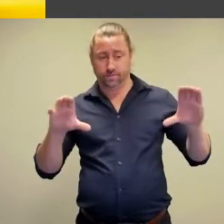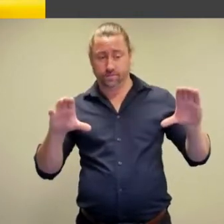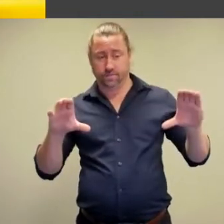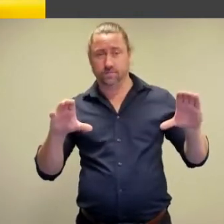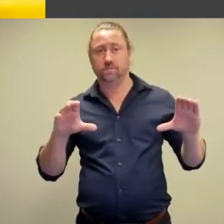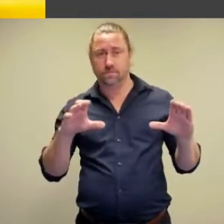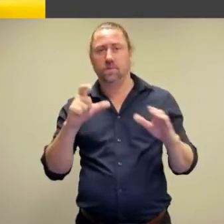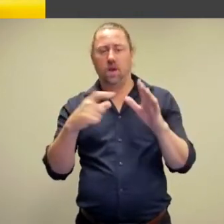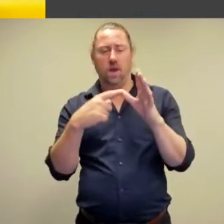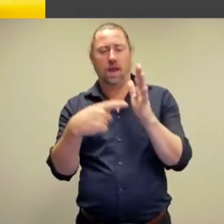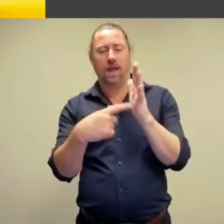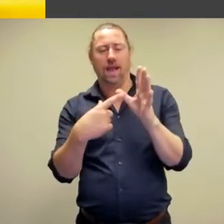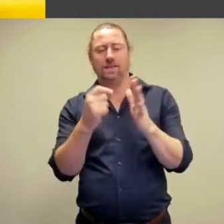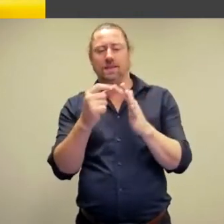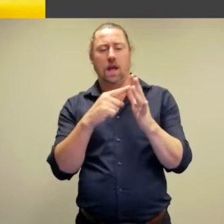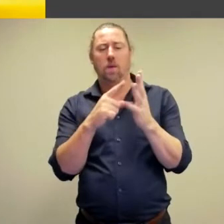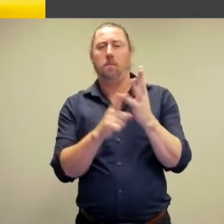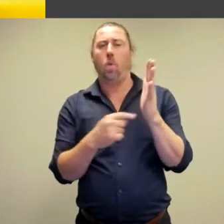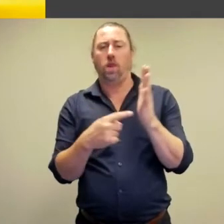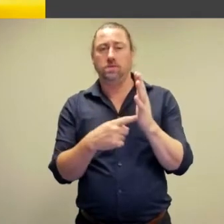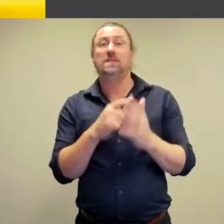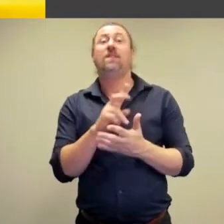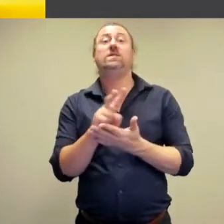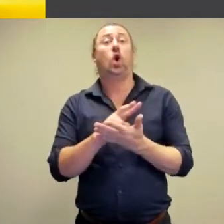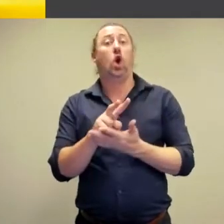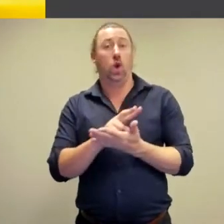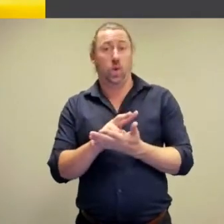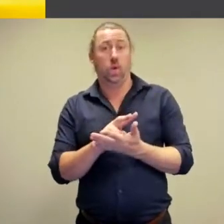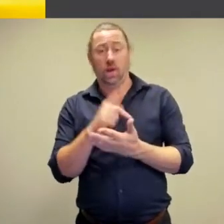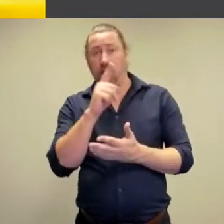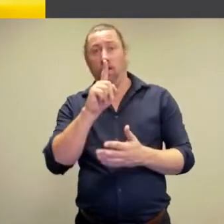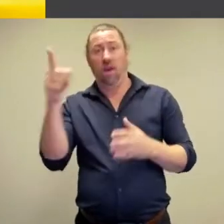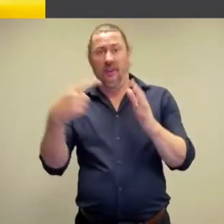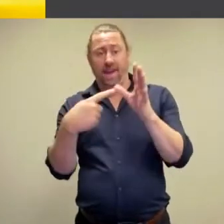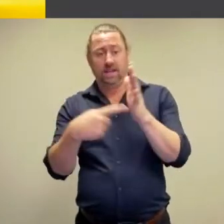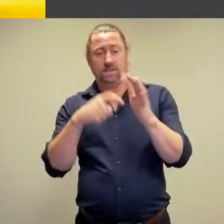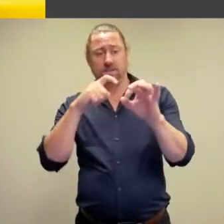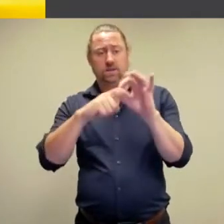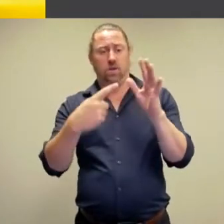Capapults is a three minute video that